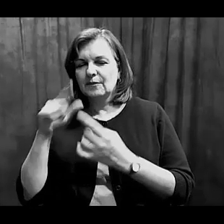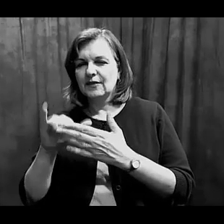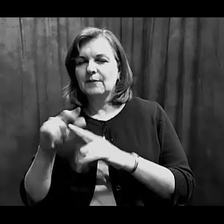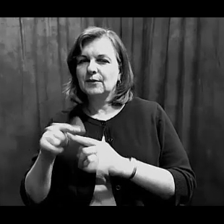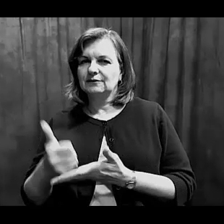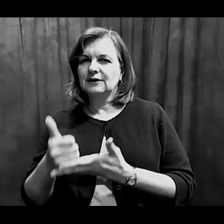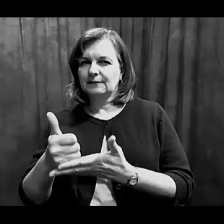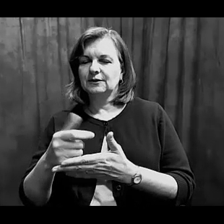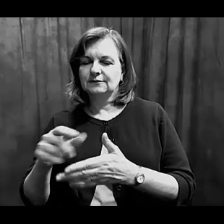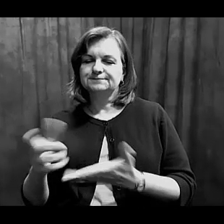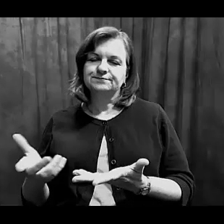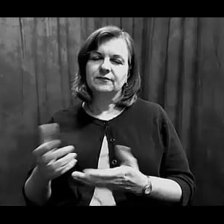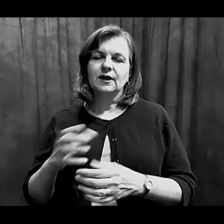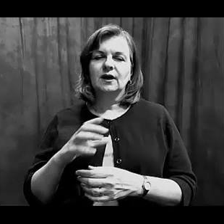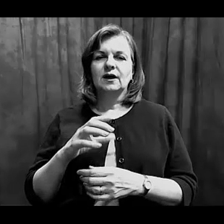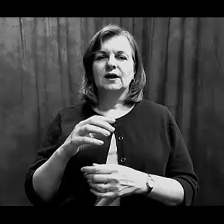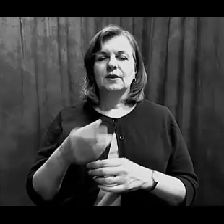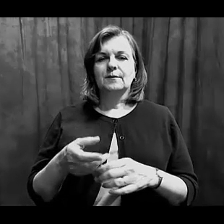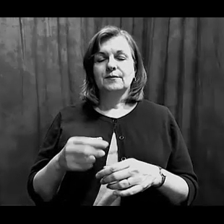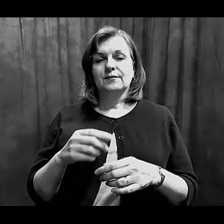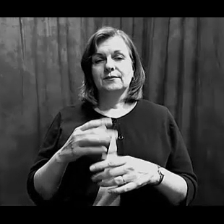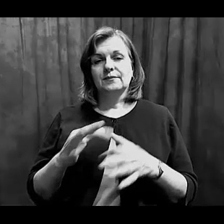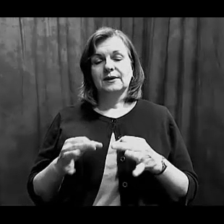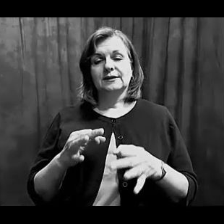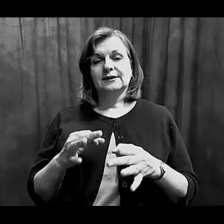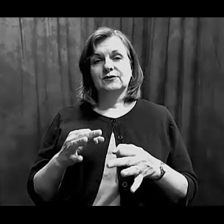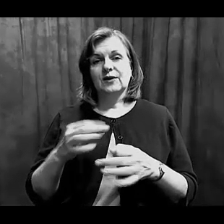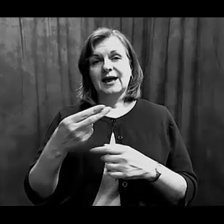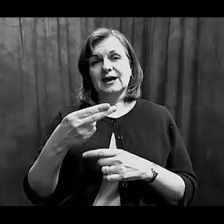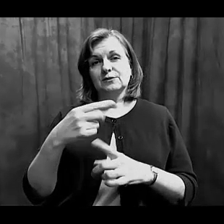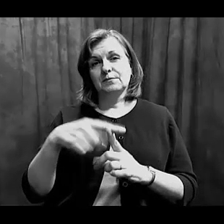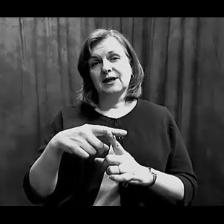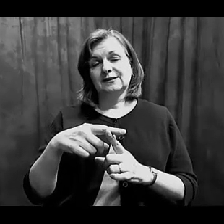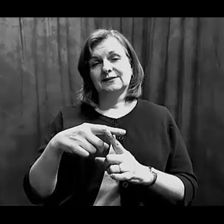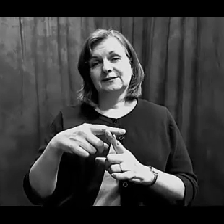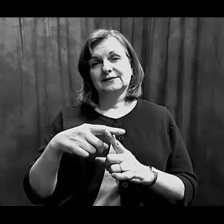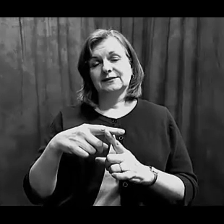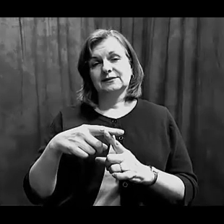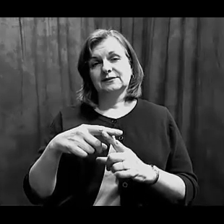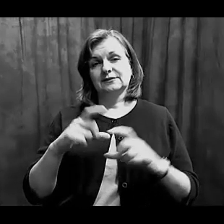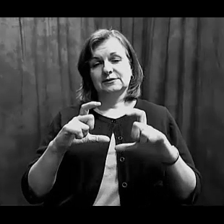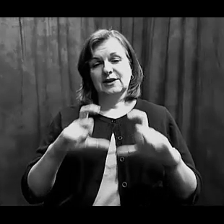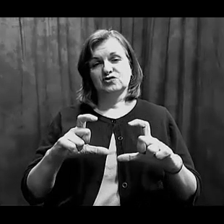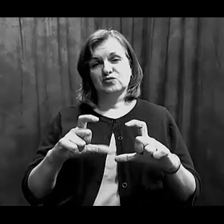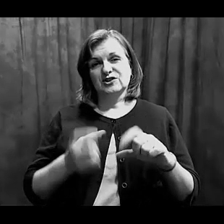great way to think about it but it will get you started -- increase in the